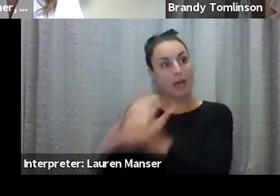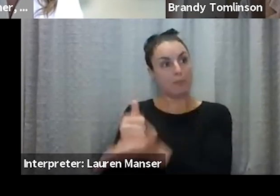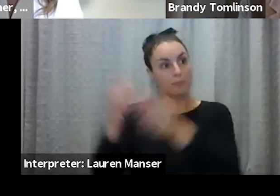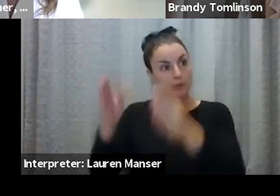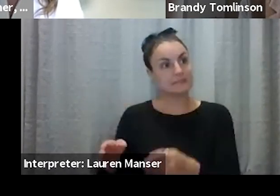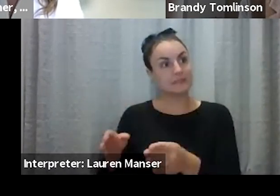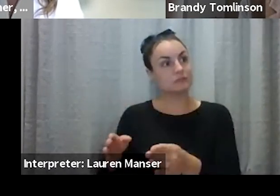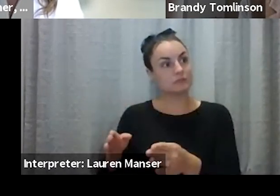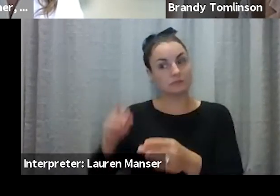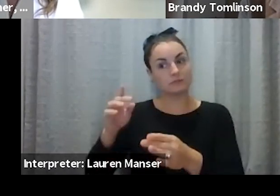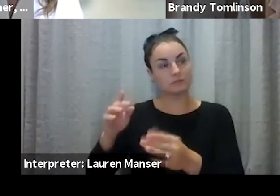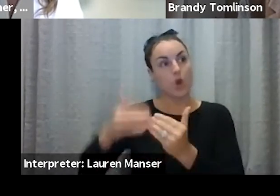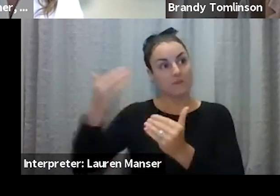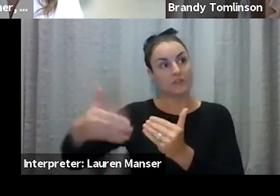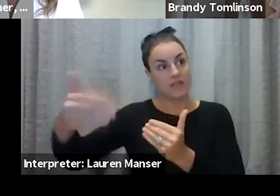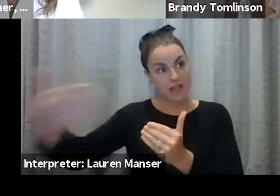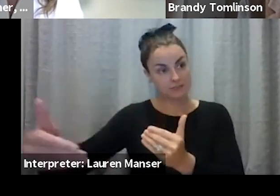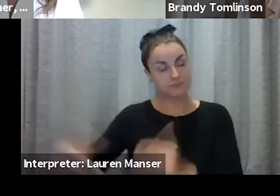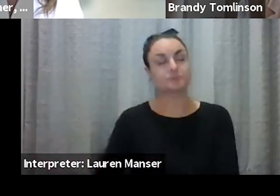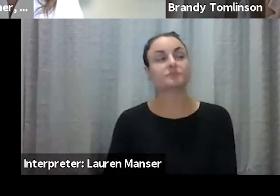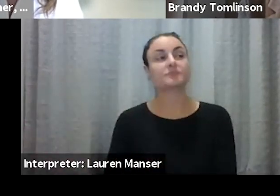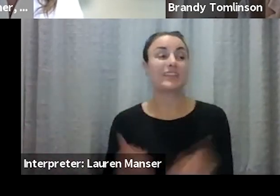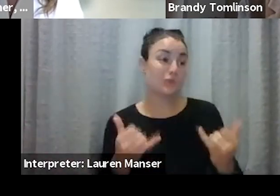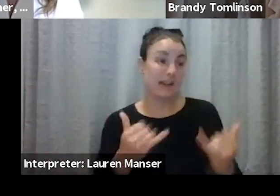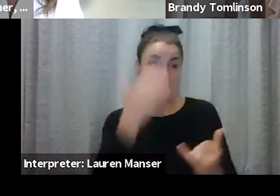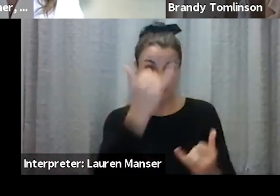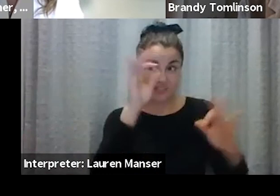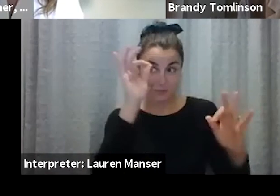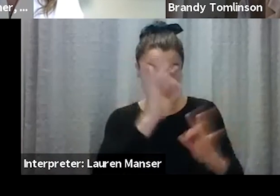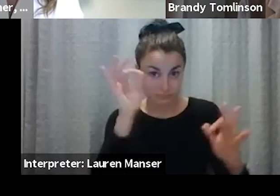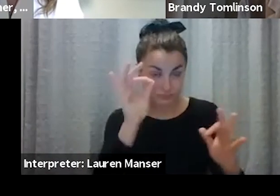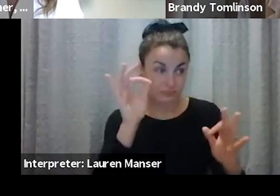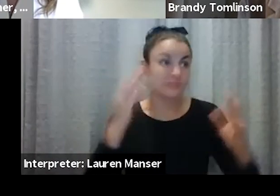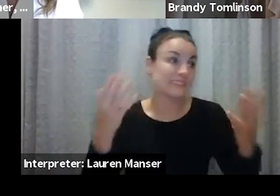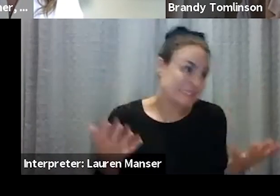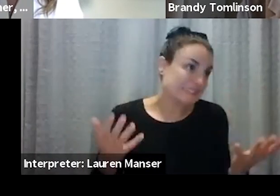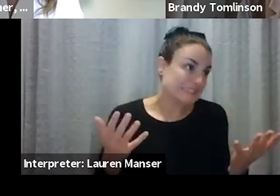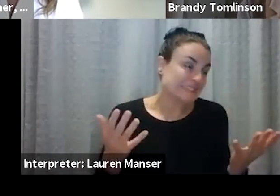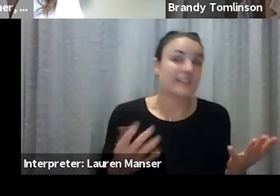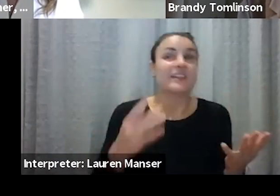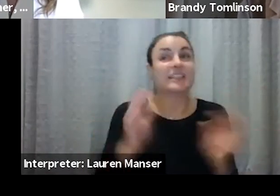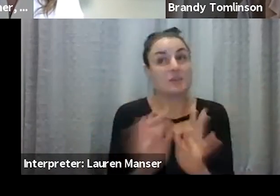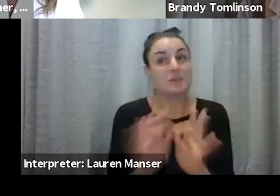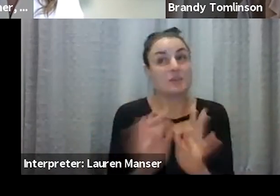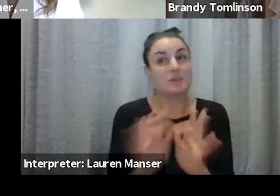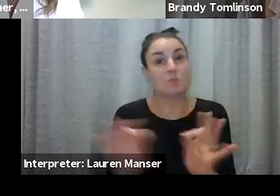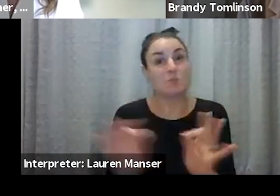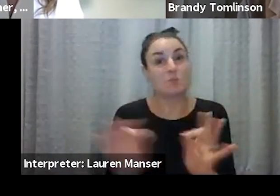I think in practice as we work on more and more of these cases, we're gonna find that the general public